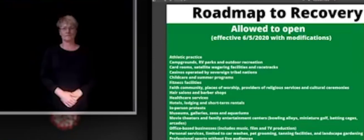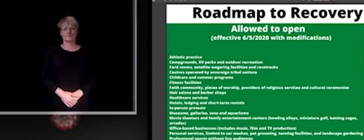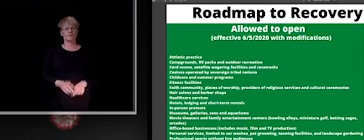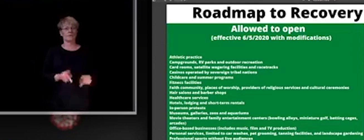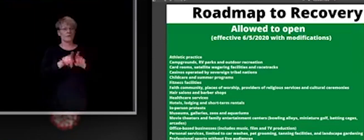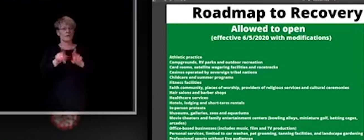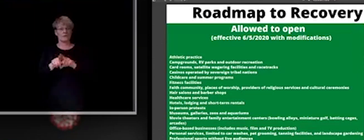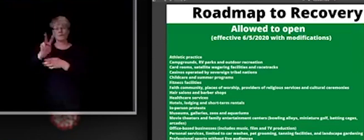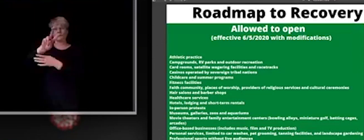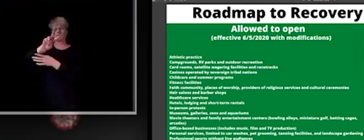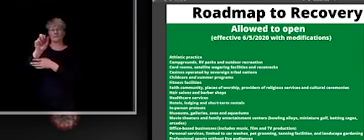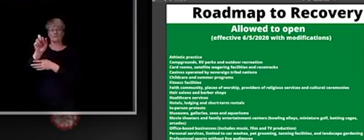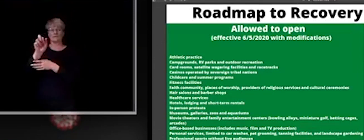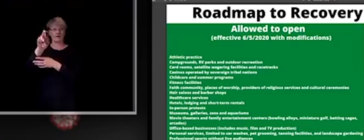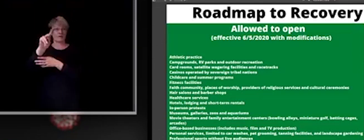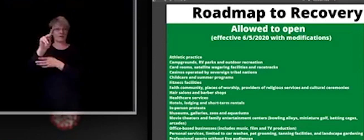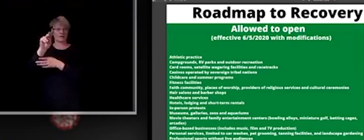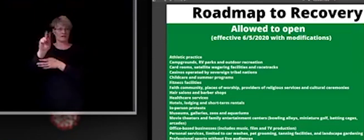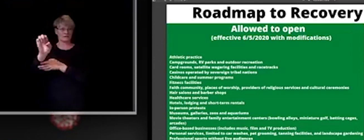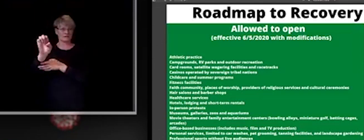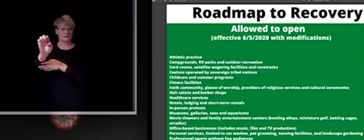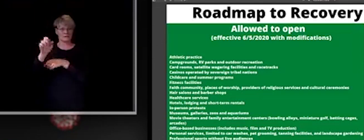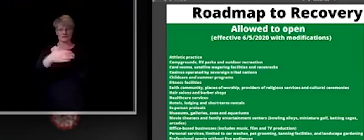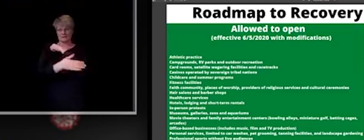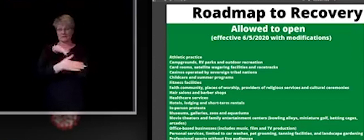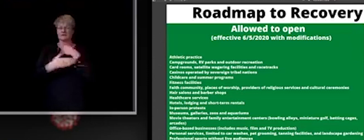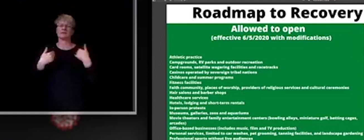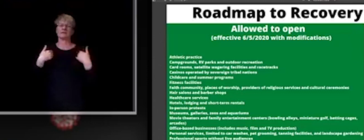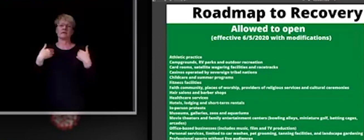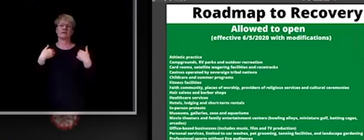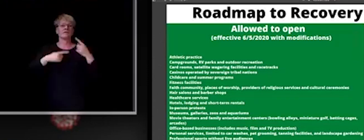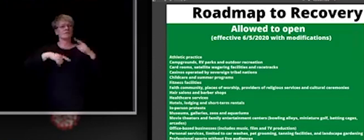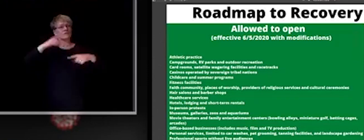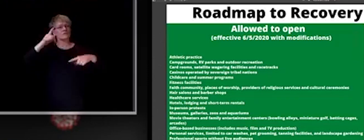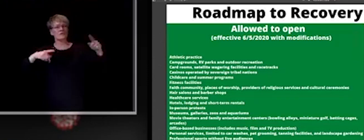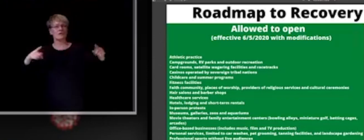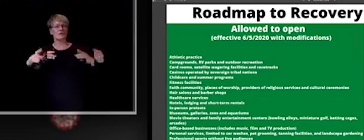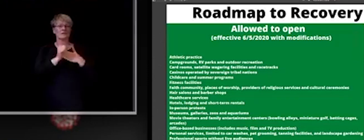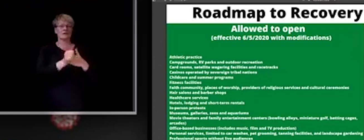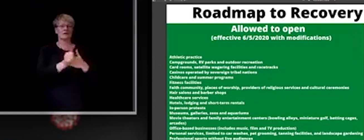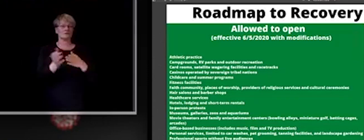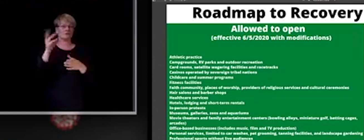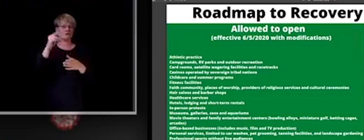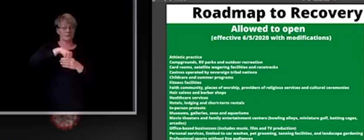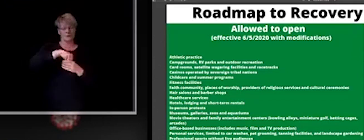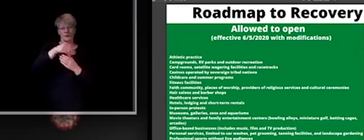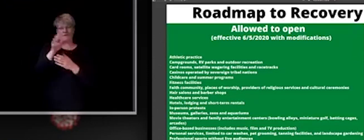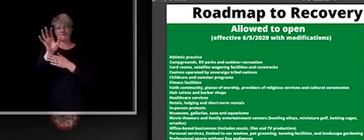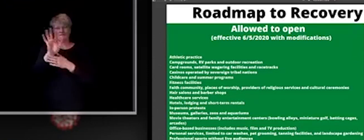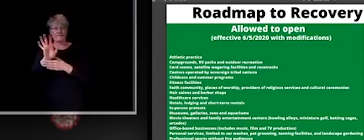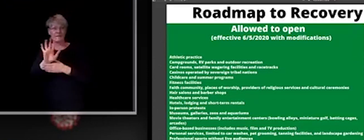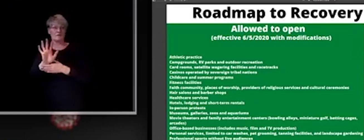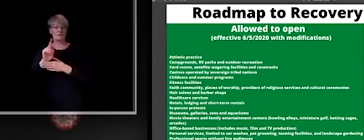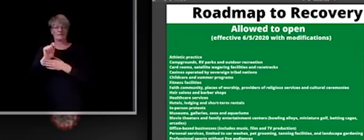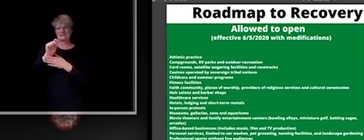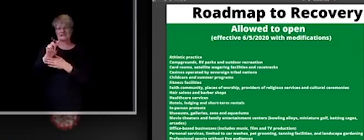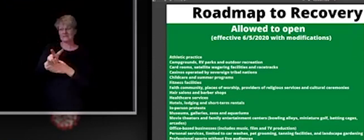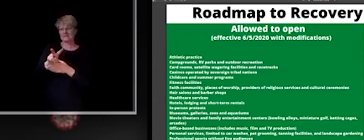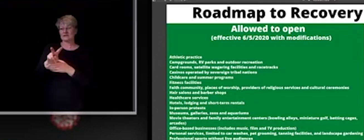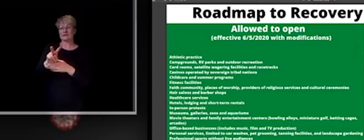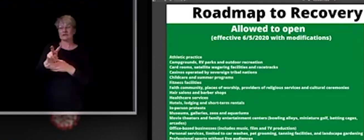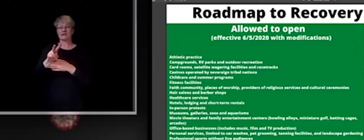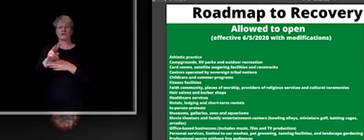include film, TV and music production, pro sports without audiences. Bars and wineries